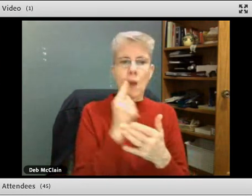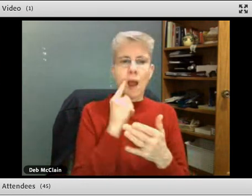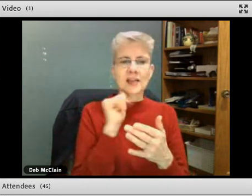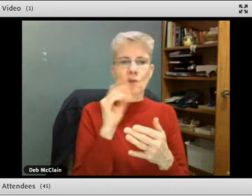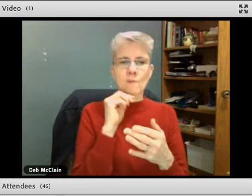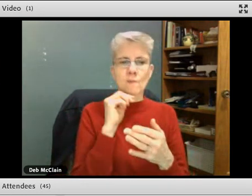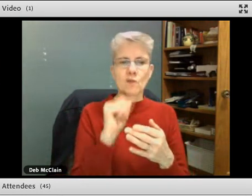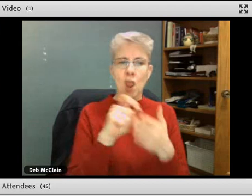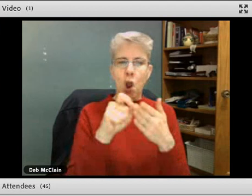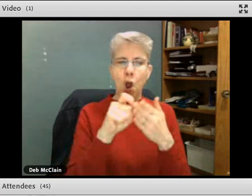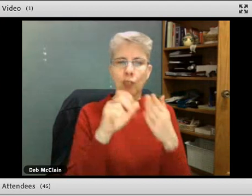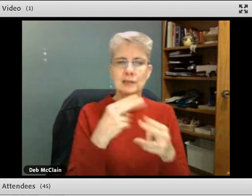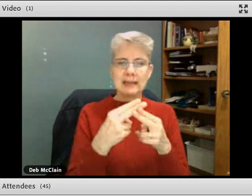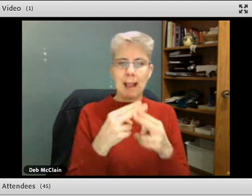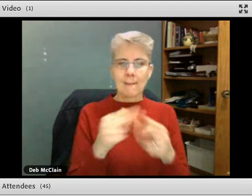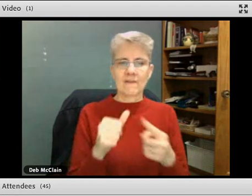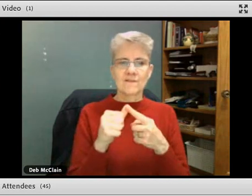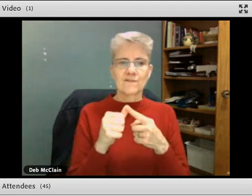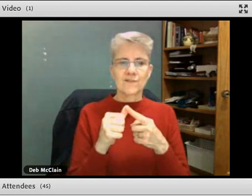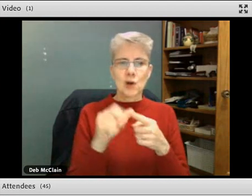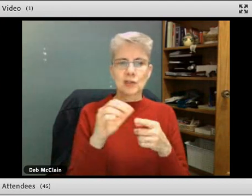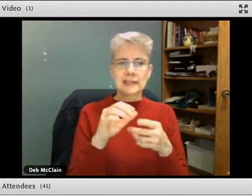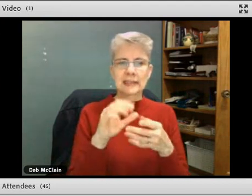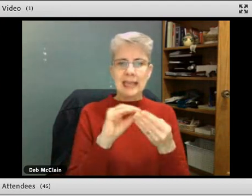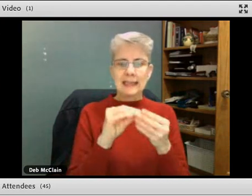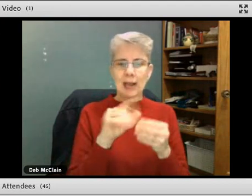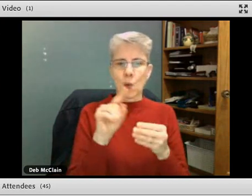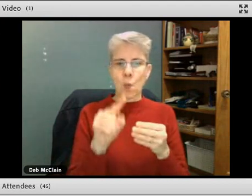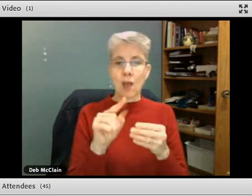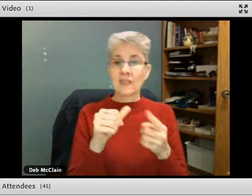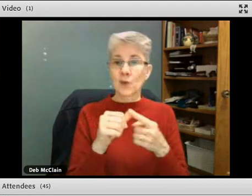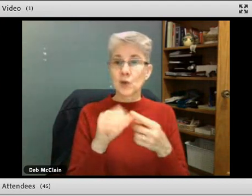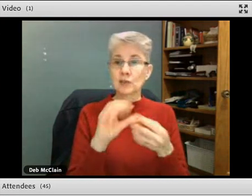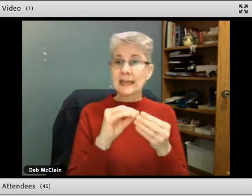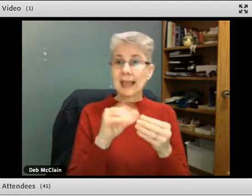and the first indicator one in the 100 represents the fact